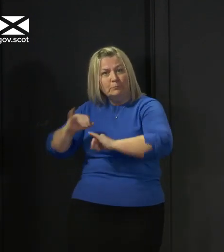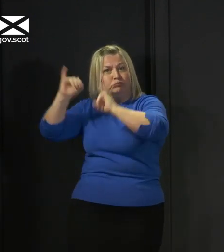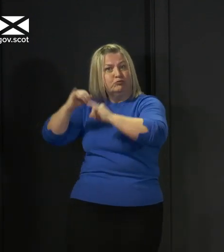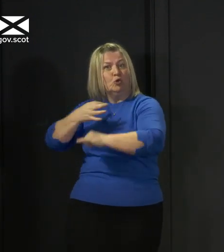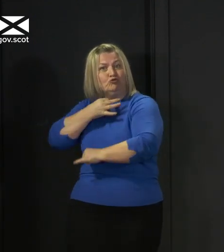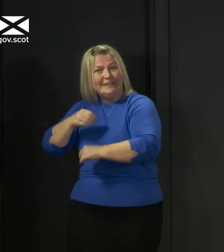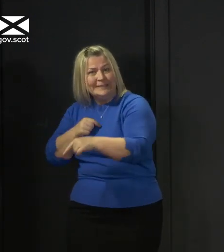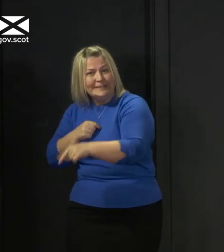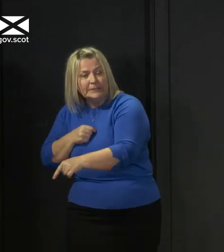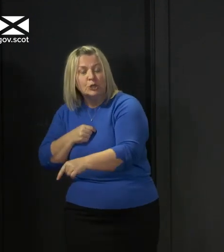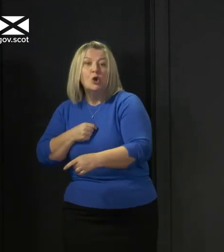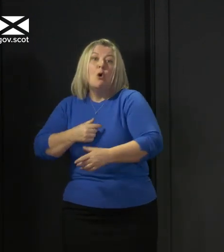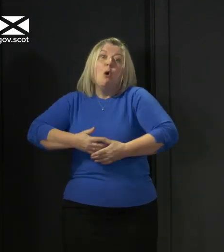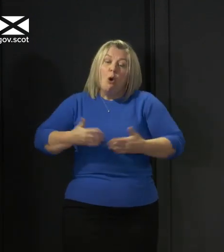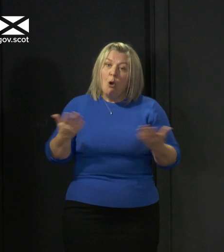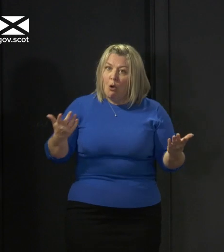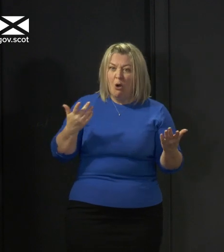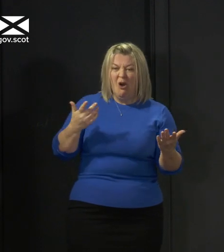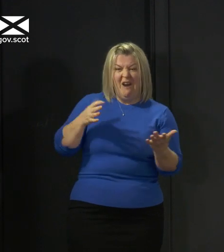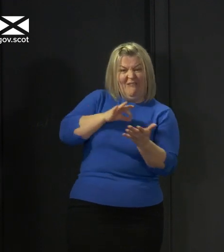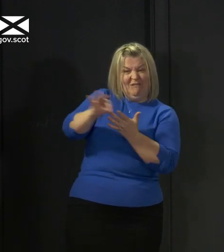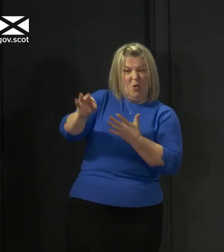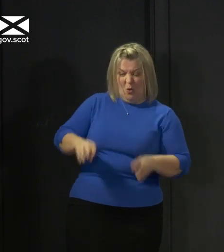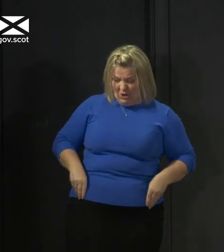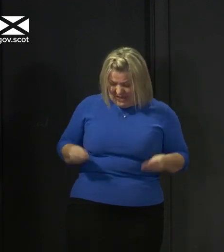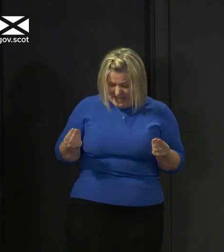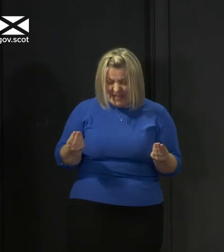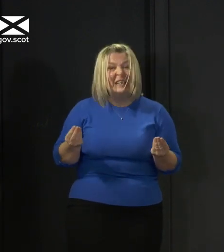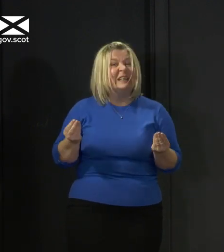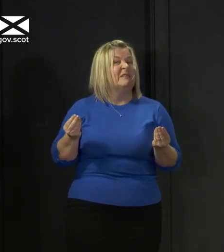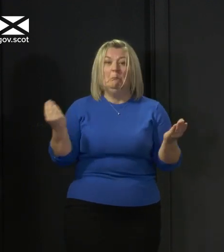food for your family please contact your local authority directly or